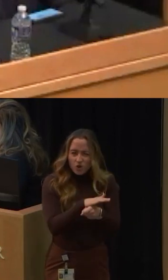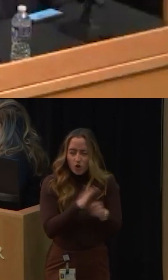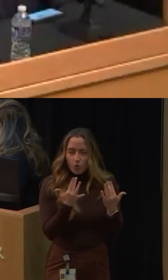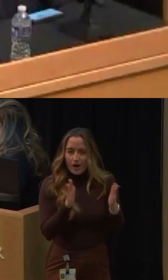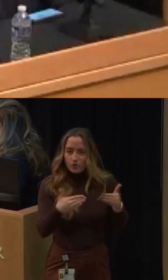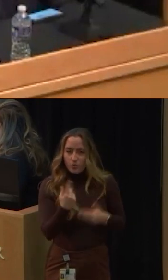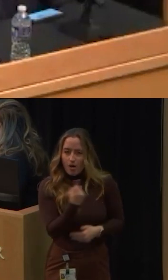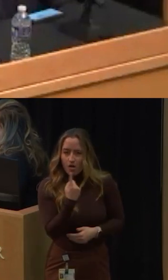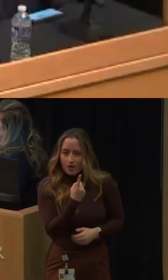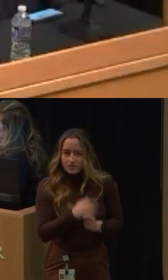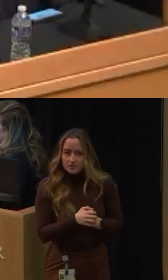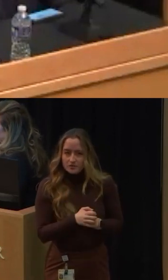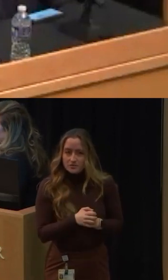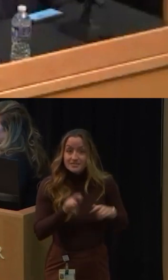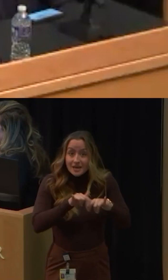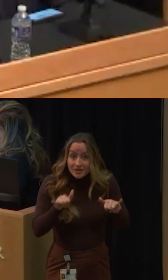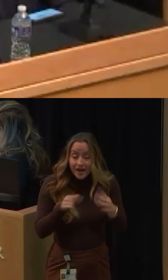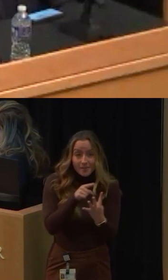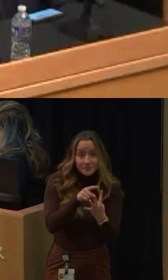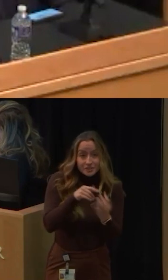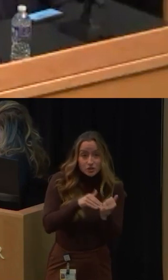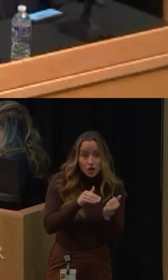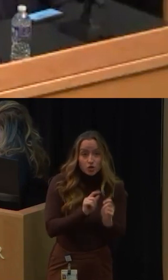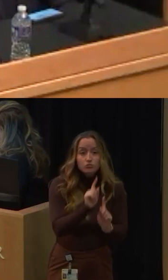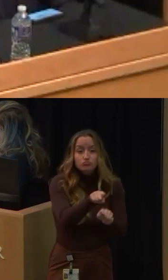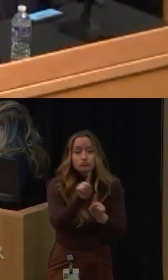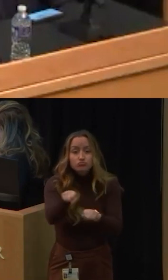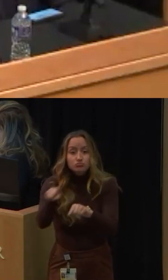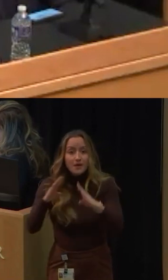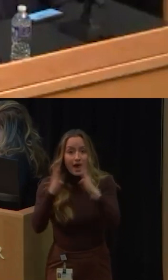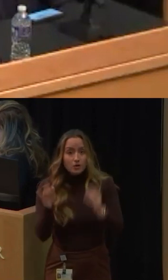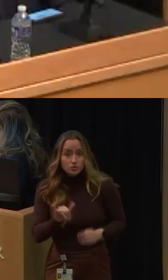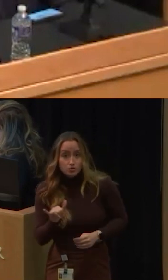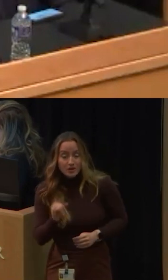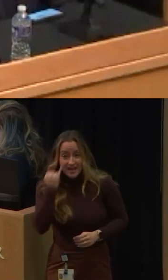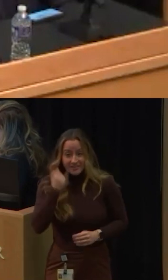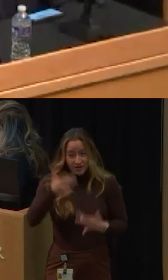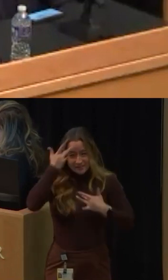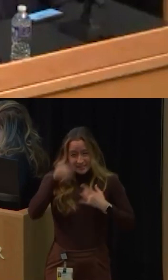he used to make house calls. When we were sick, as little kids, my mom would call him, and he would show up at the house,